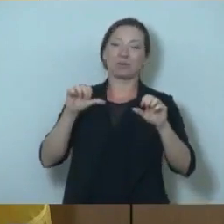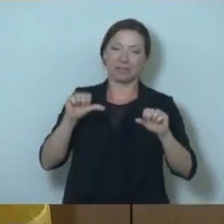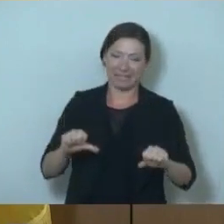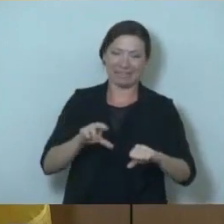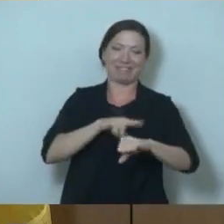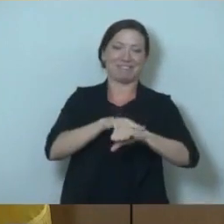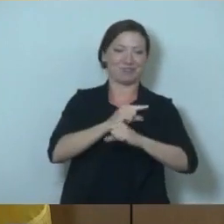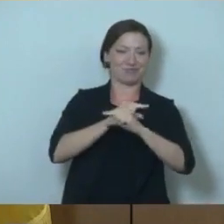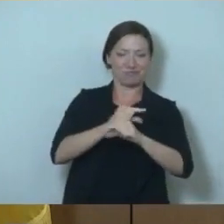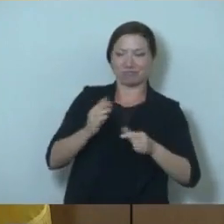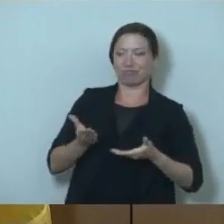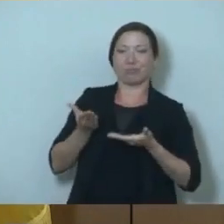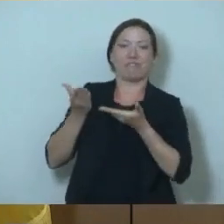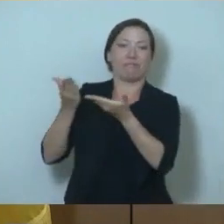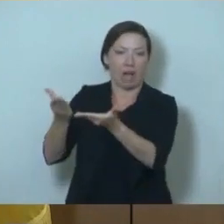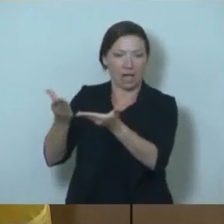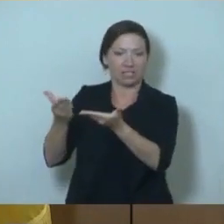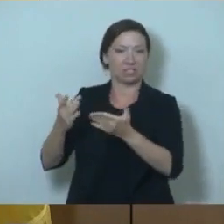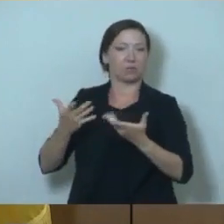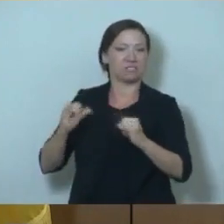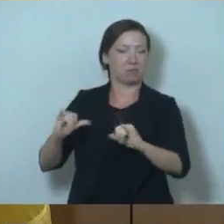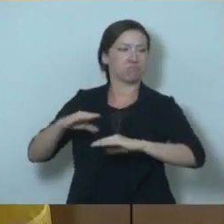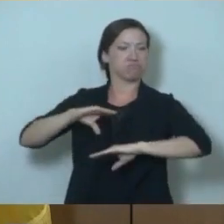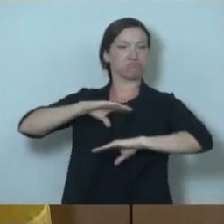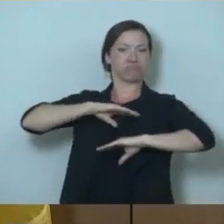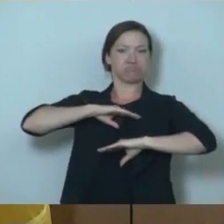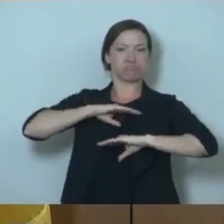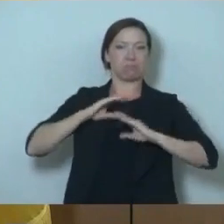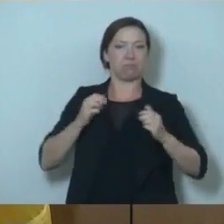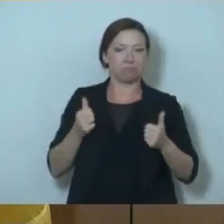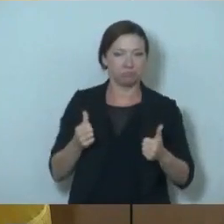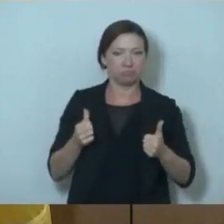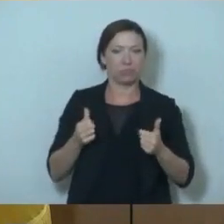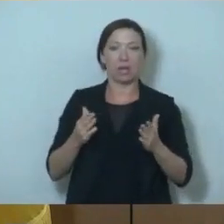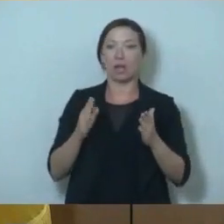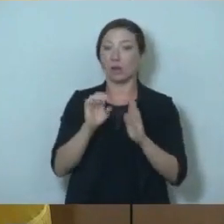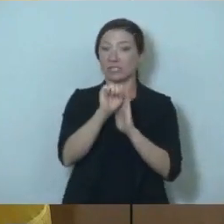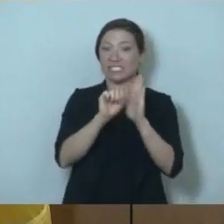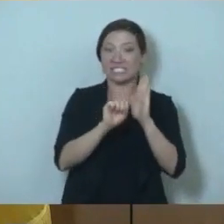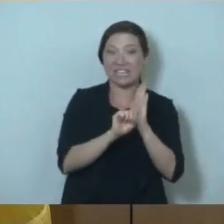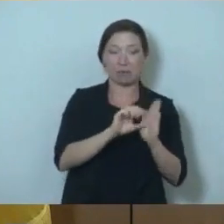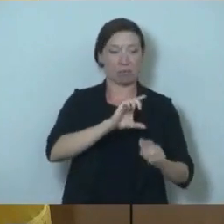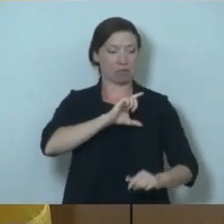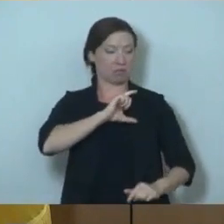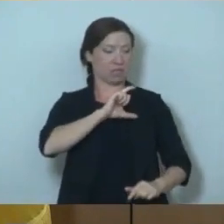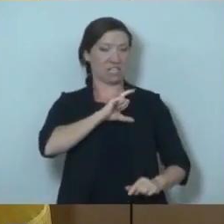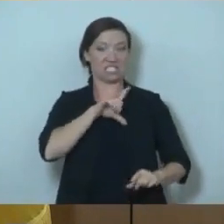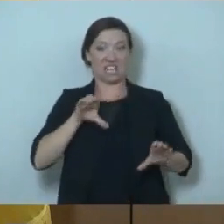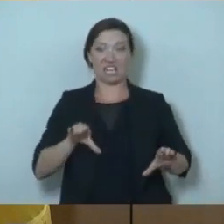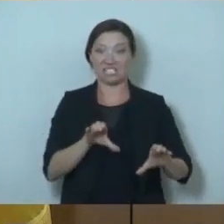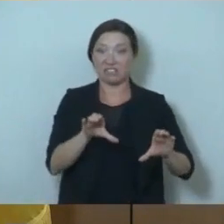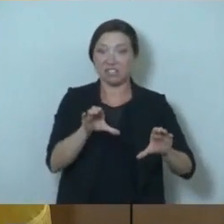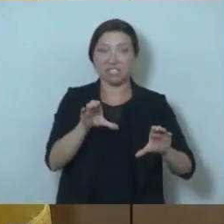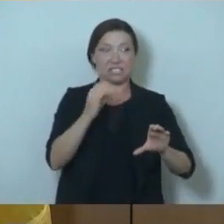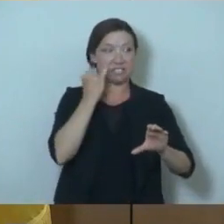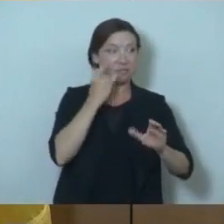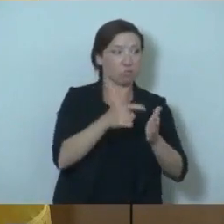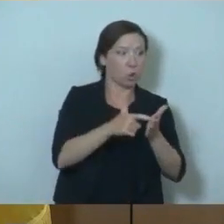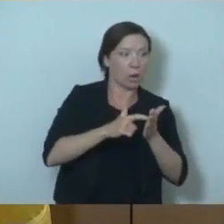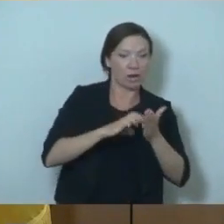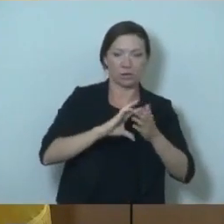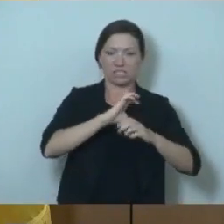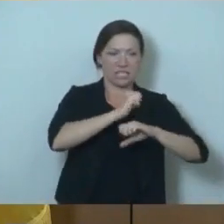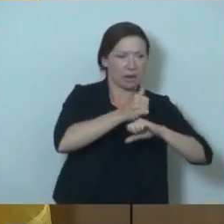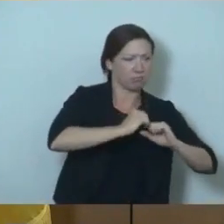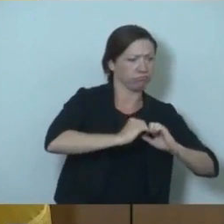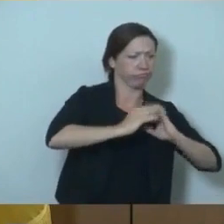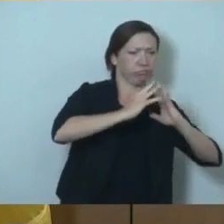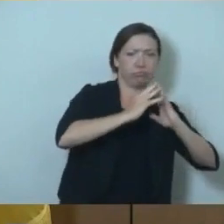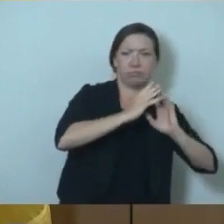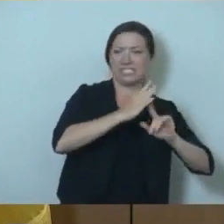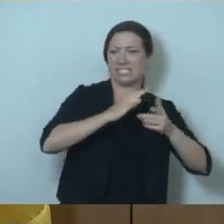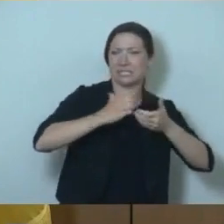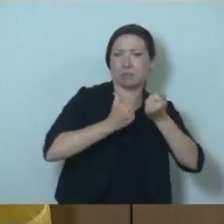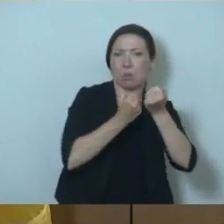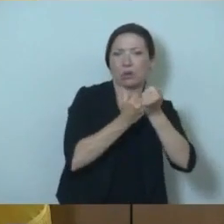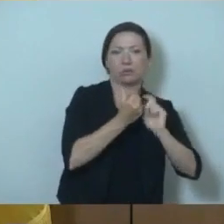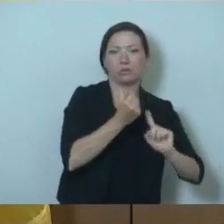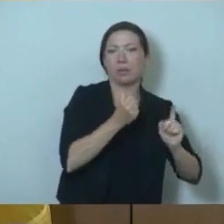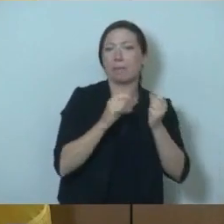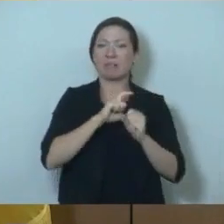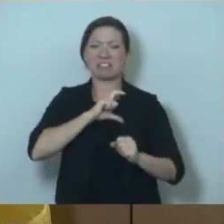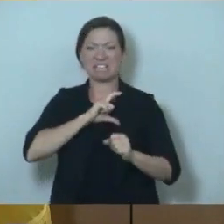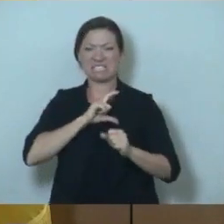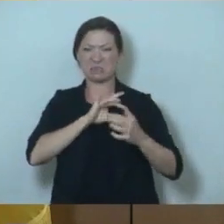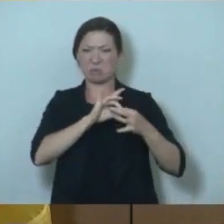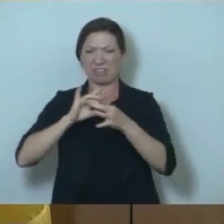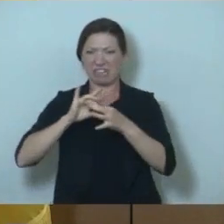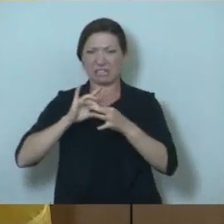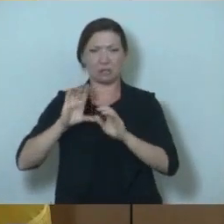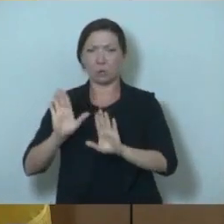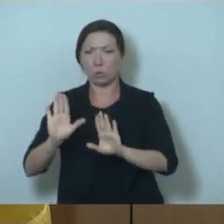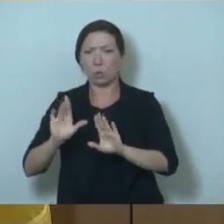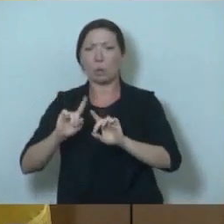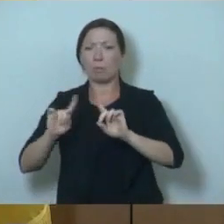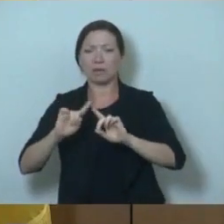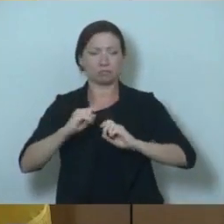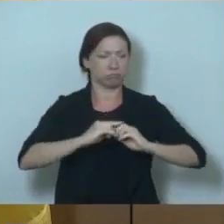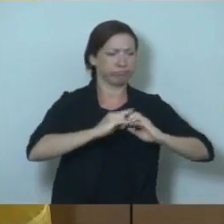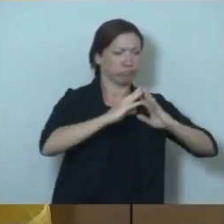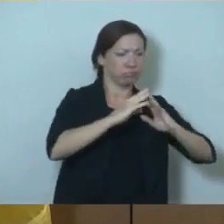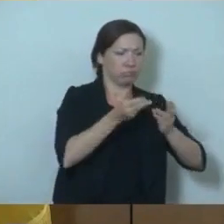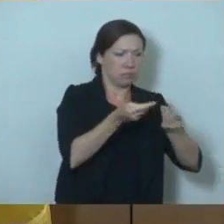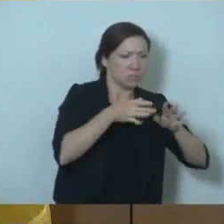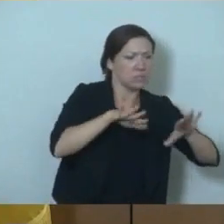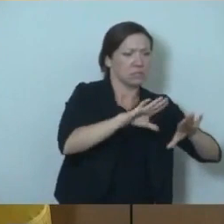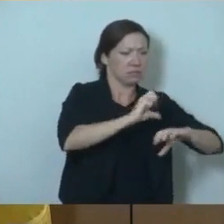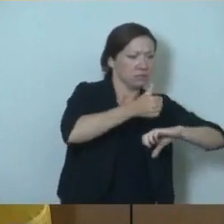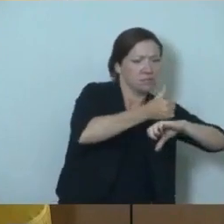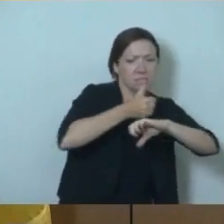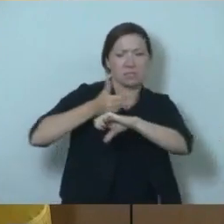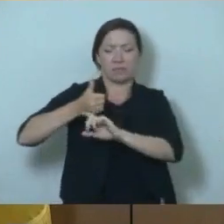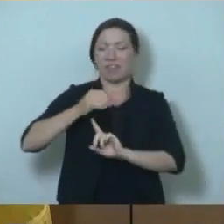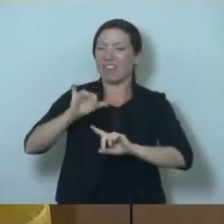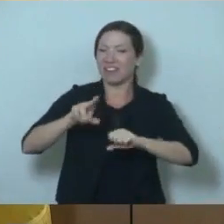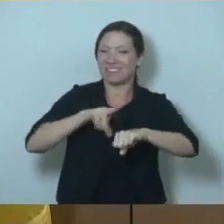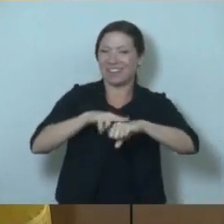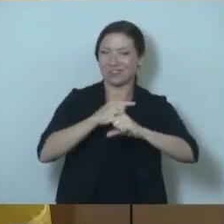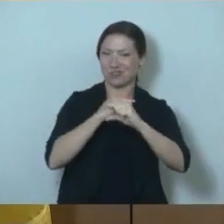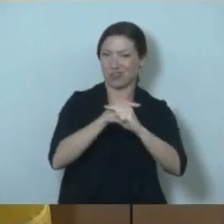TO BE DELIVERED AND PREPARED SCHOOL THAT THAT IS HAPPENING WITH THE SUPPORT OF THE NATIONAL GUARD AND ANY OF OUR STATE POLICE ACTIVITIES THAT REQUIRE SET AND NOT SO BUT THE REST